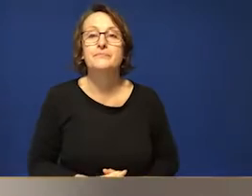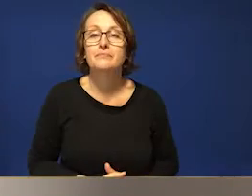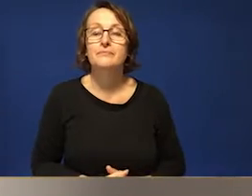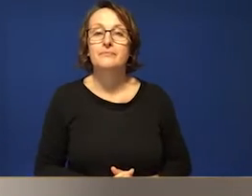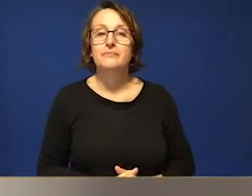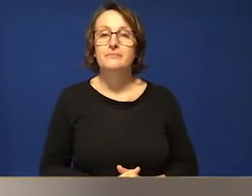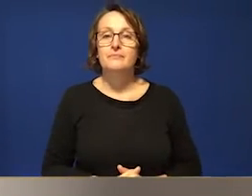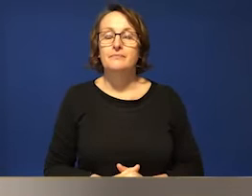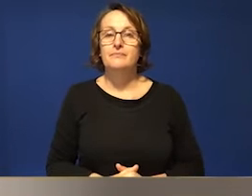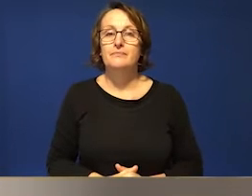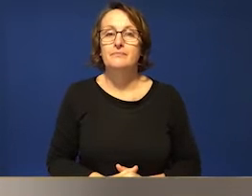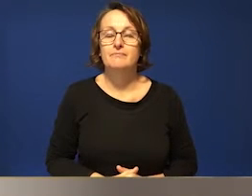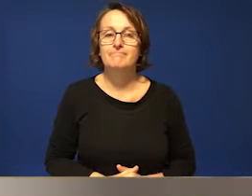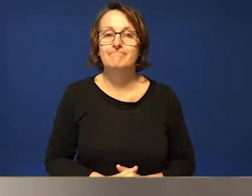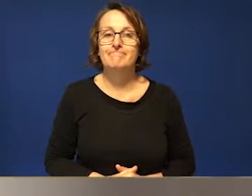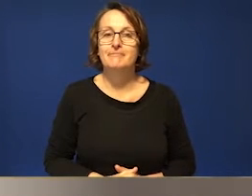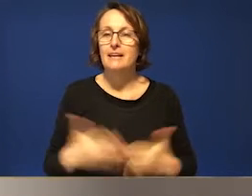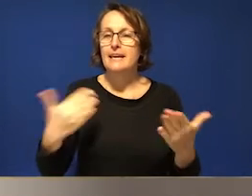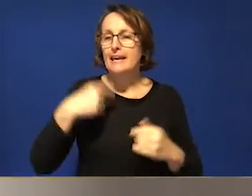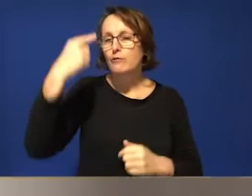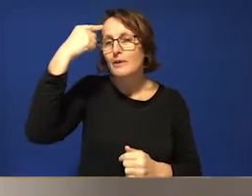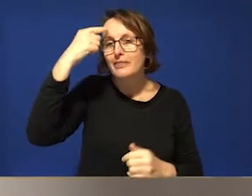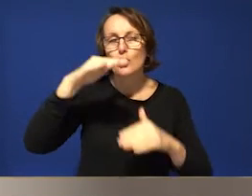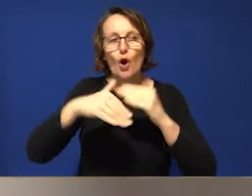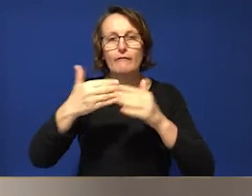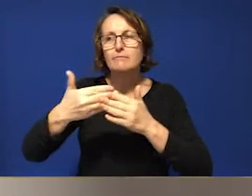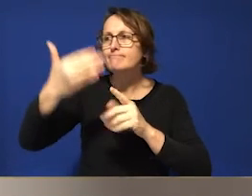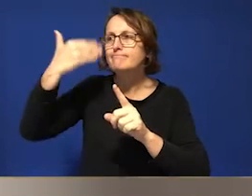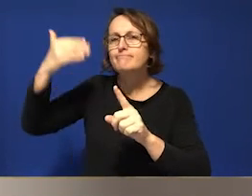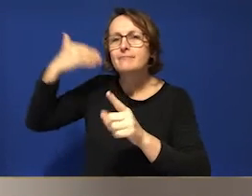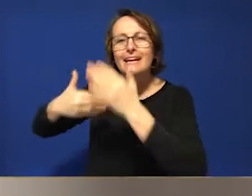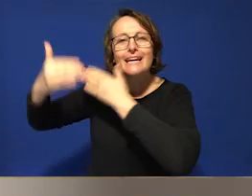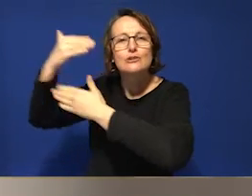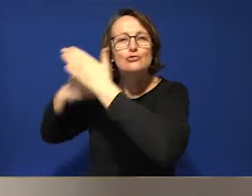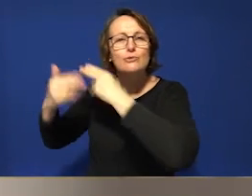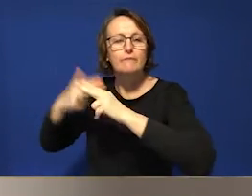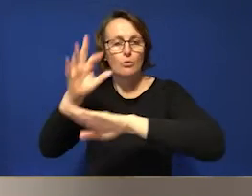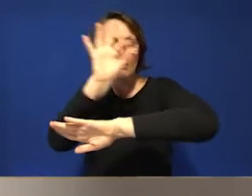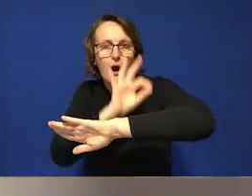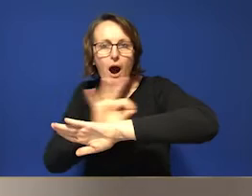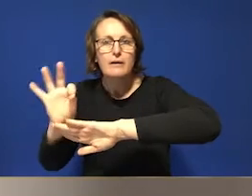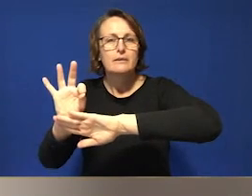Well, again, referring to, I suppose, the great traditions of architecture,